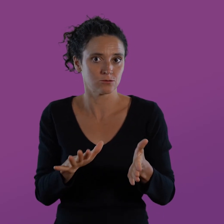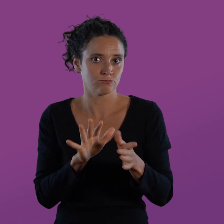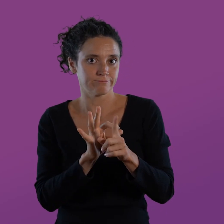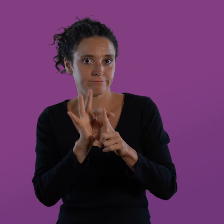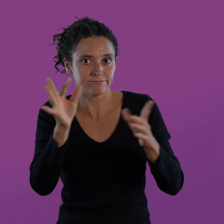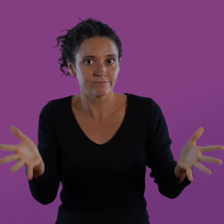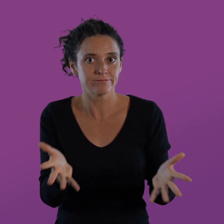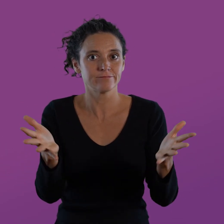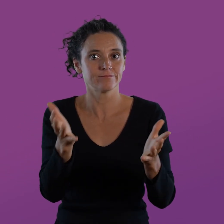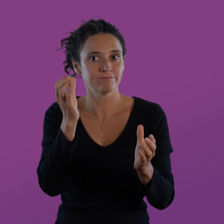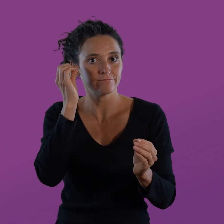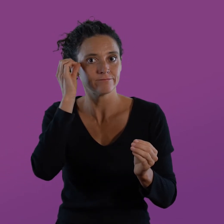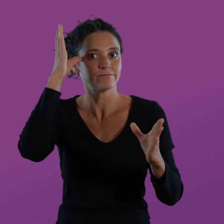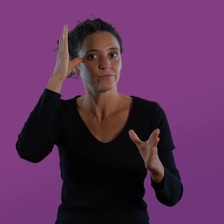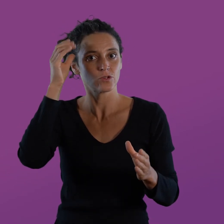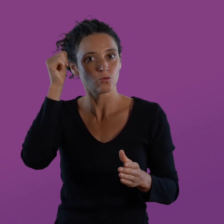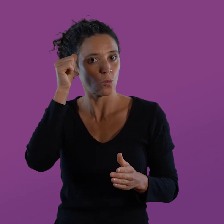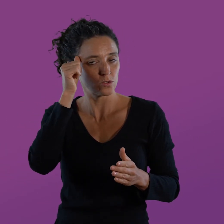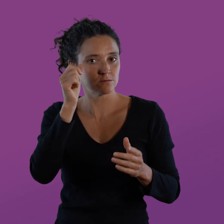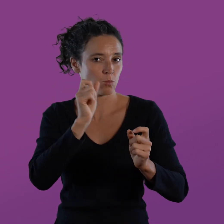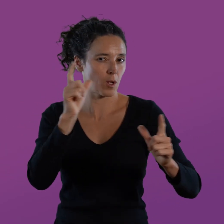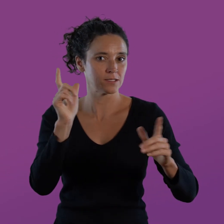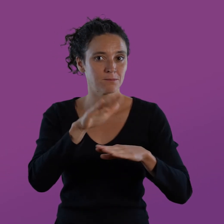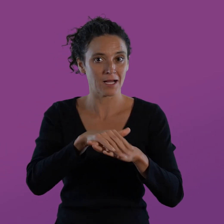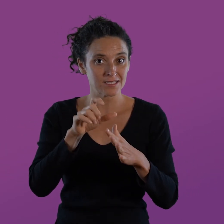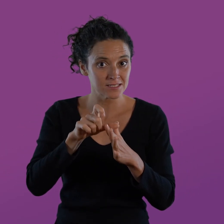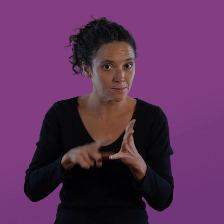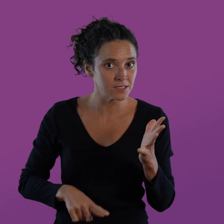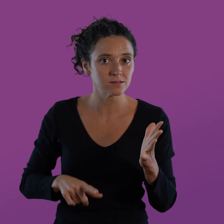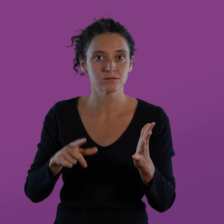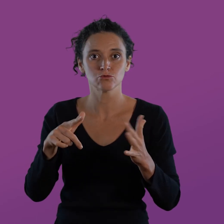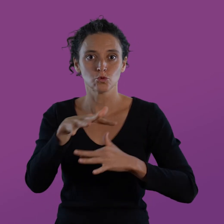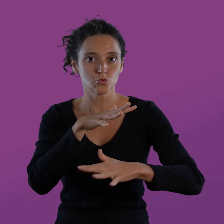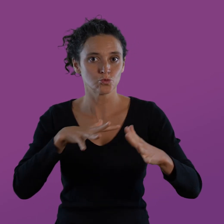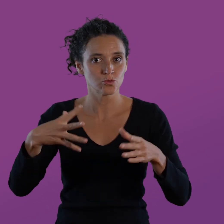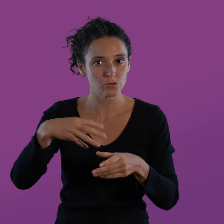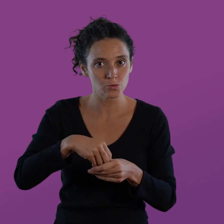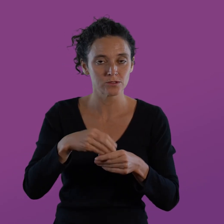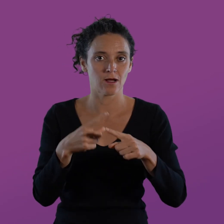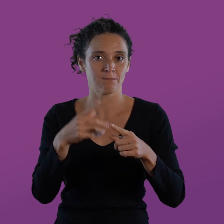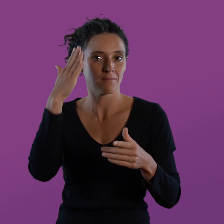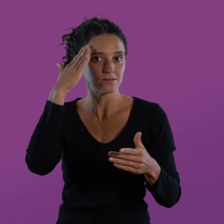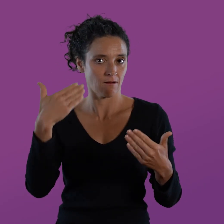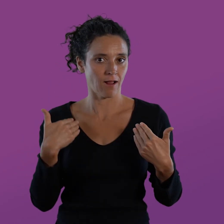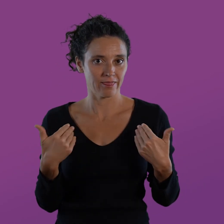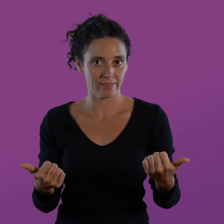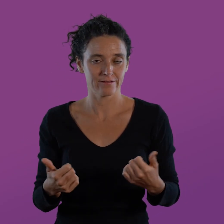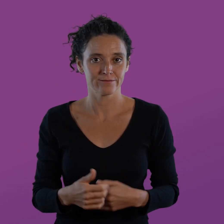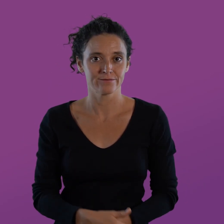designed to increase knowledge and awareness of disability, social inclusion and mental health awareness.